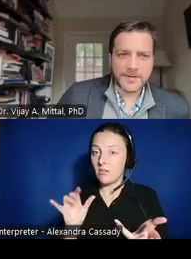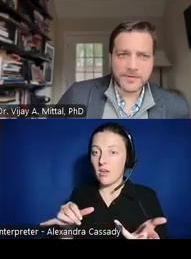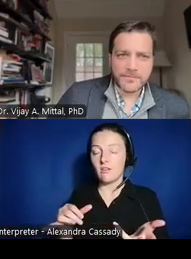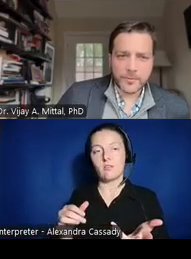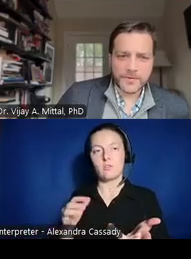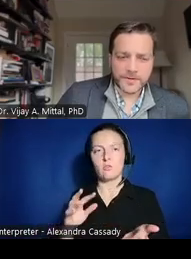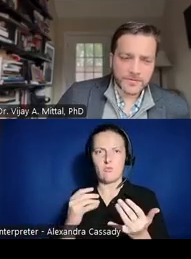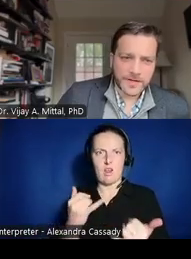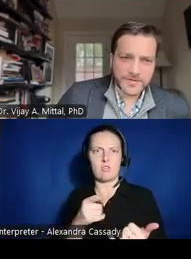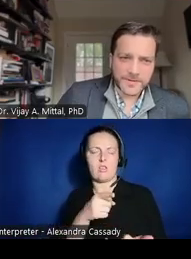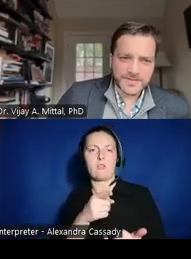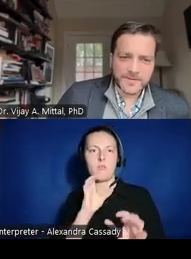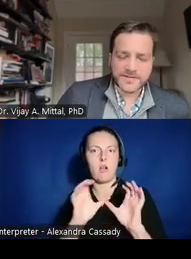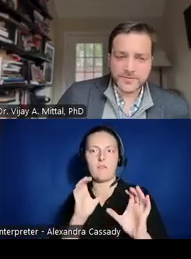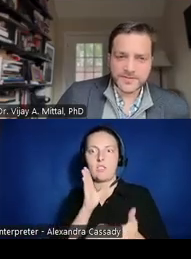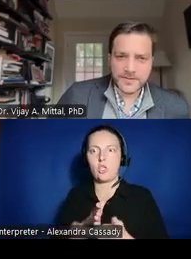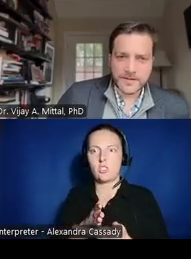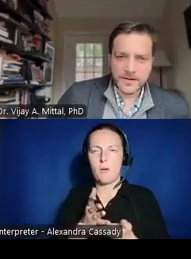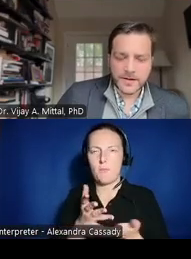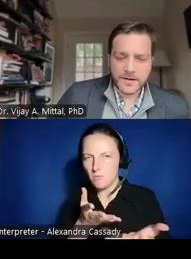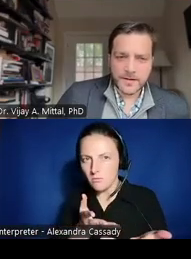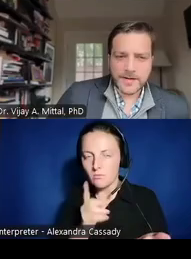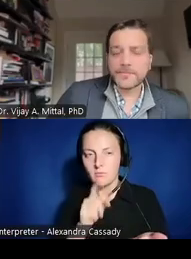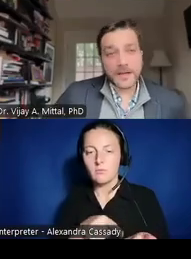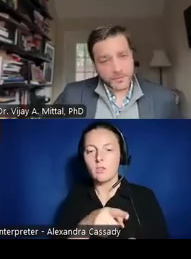happen a lot more in the clinical high-risisk participants as you can see here. But being on